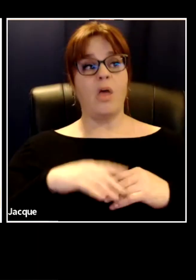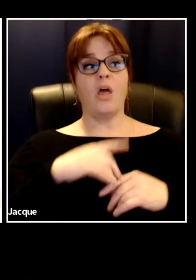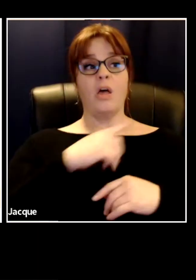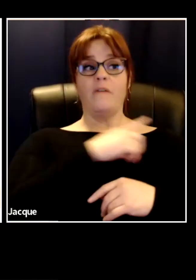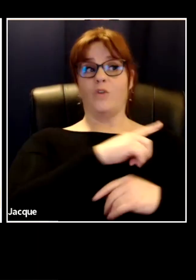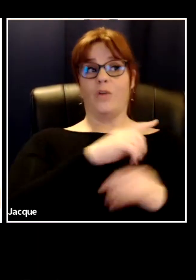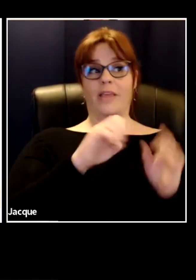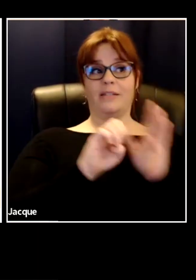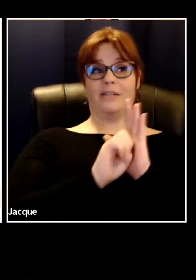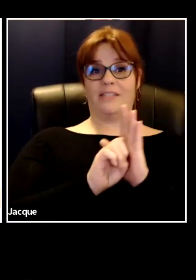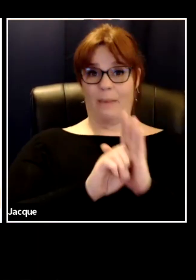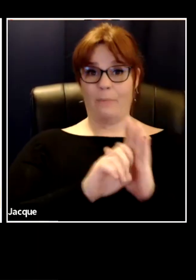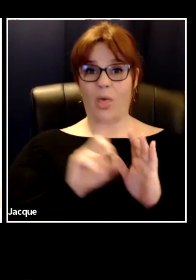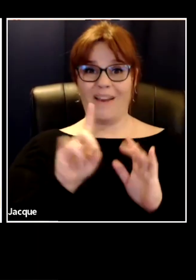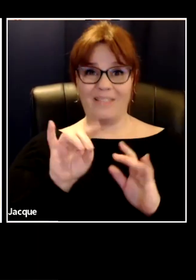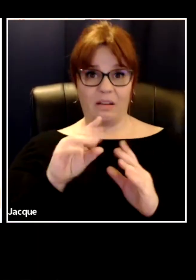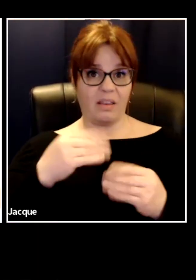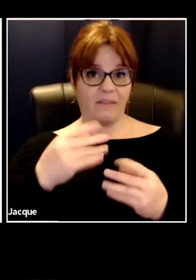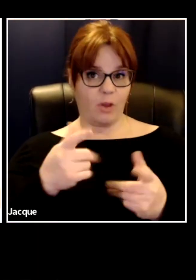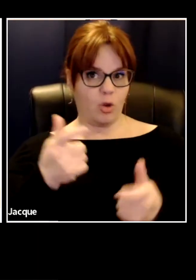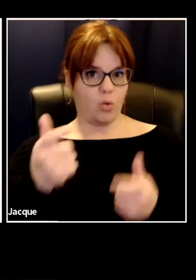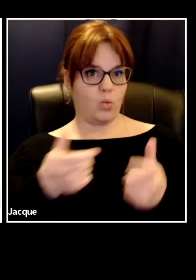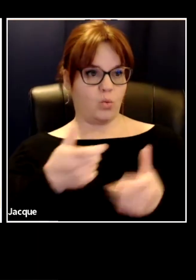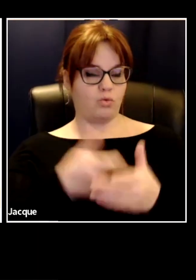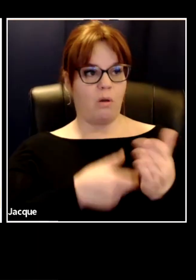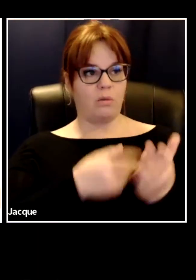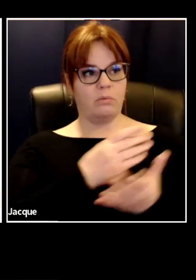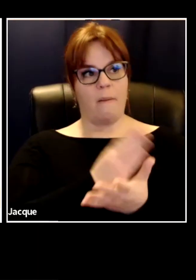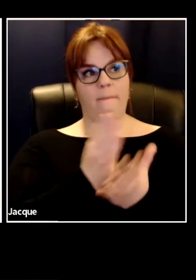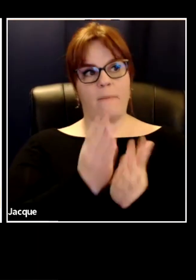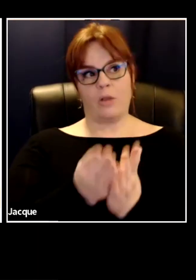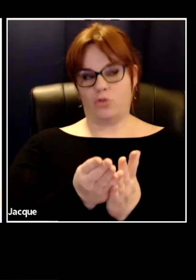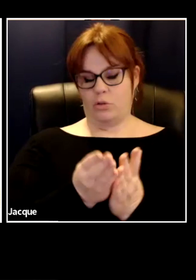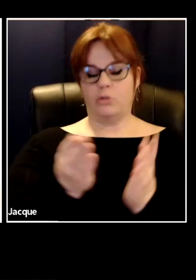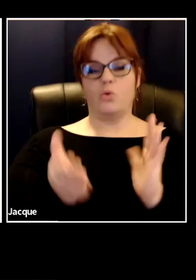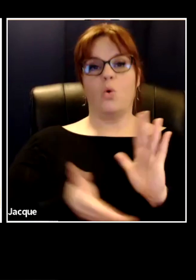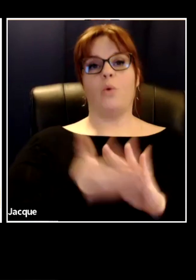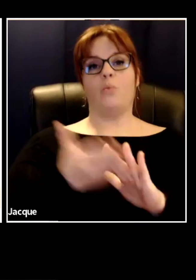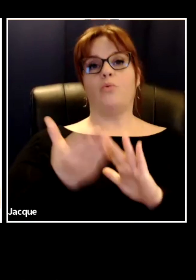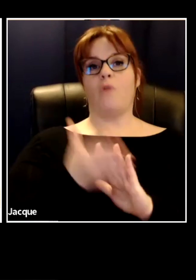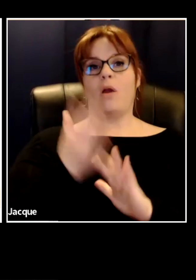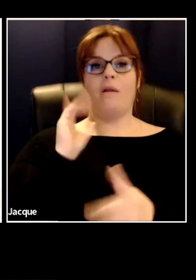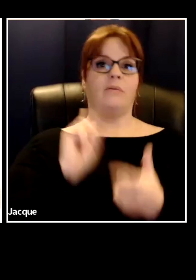I did give it a huge cost budget. So, it would run all the way up until that barrier. Right. Cool. So